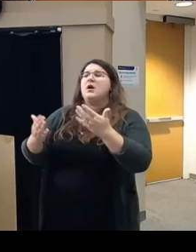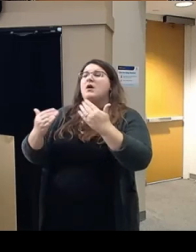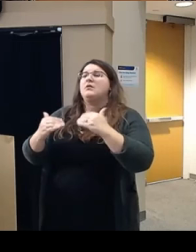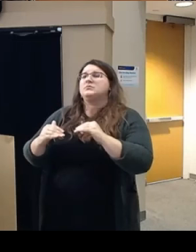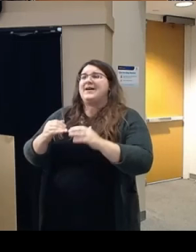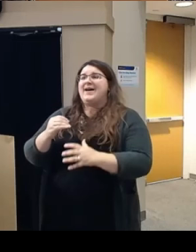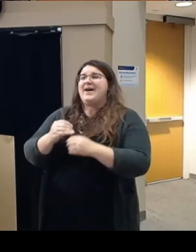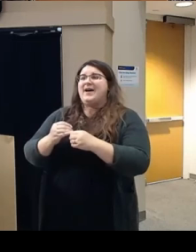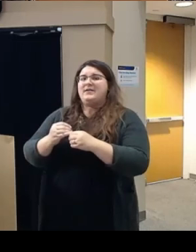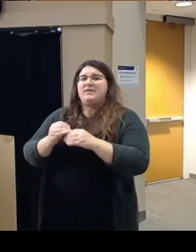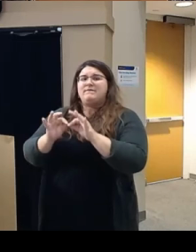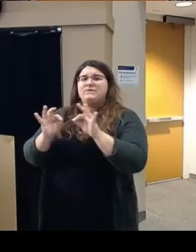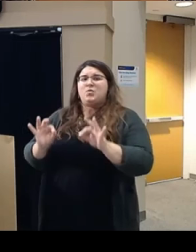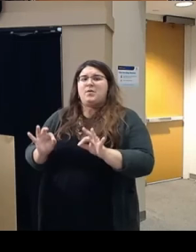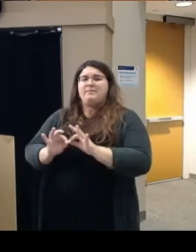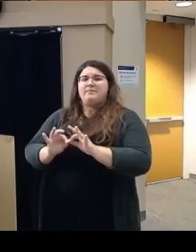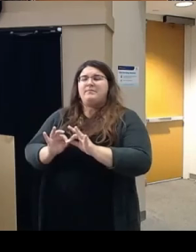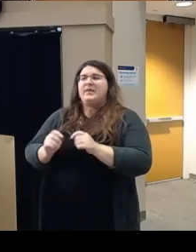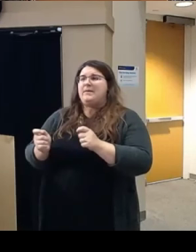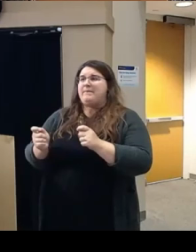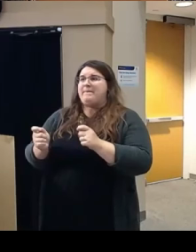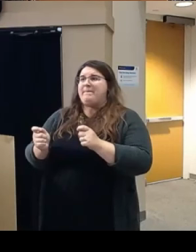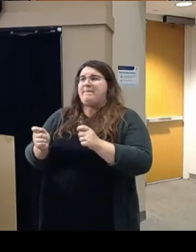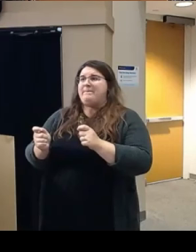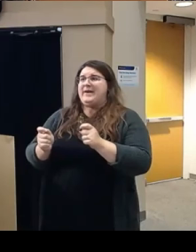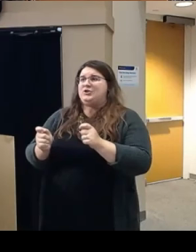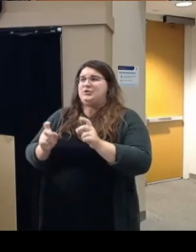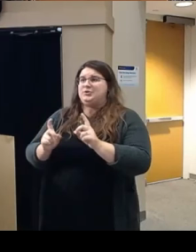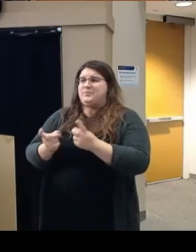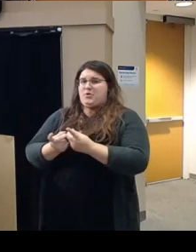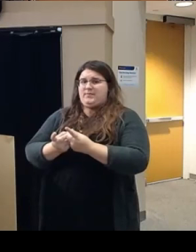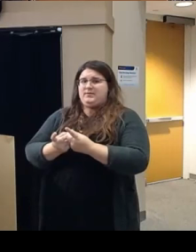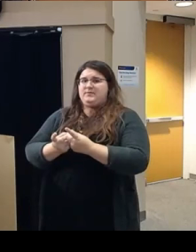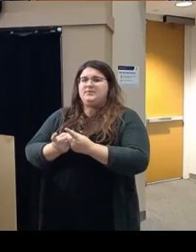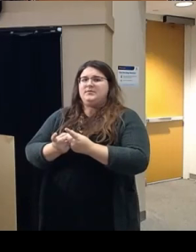Care team so the managing department is the department where the patient is being seen